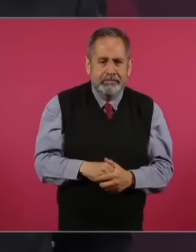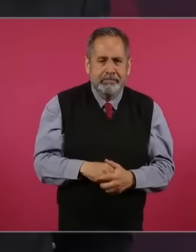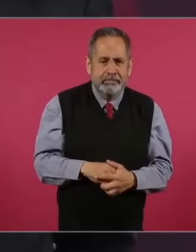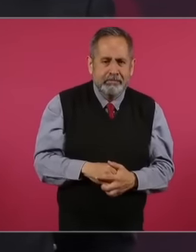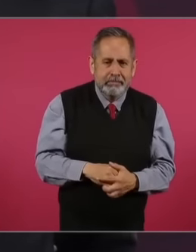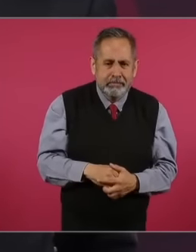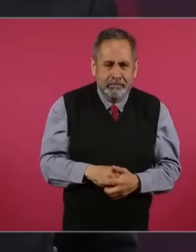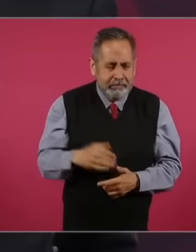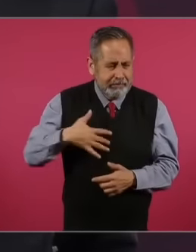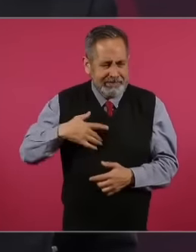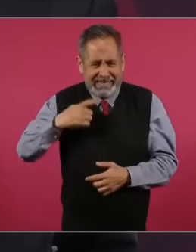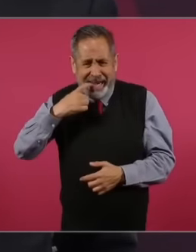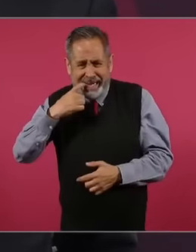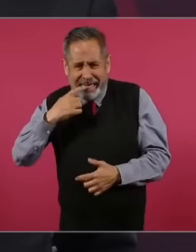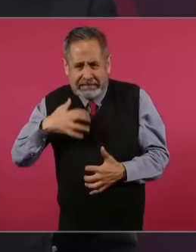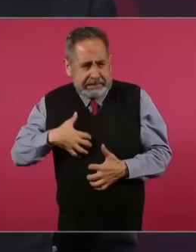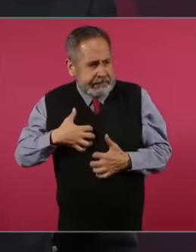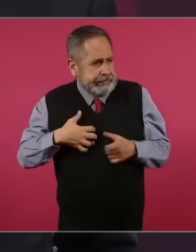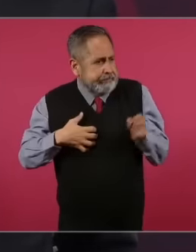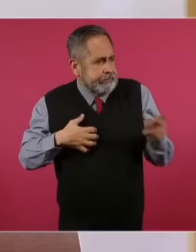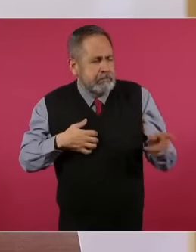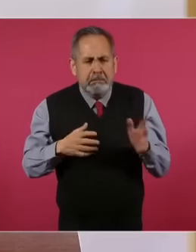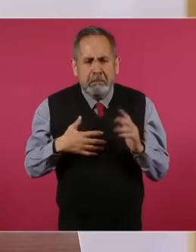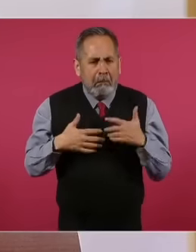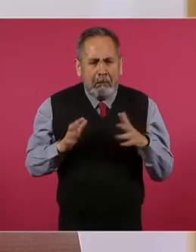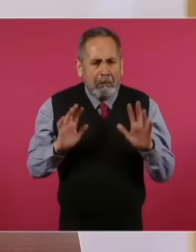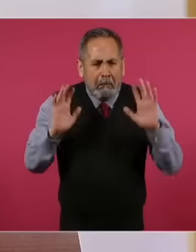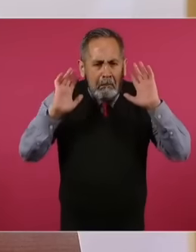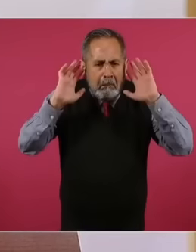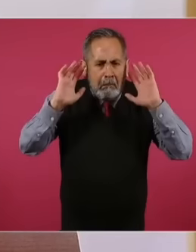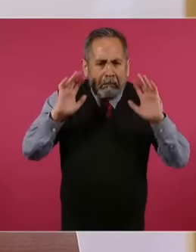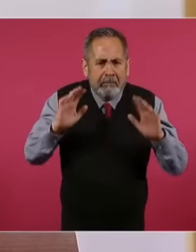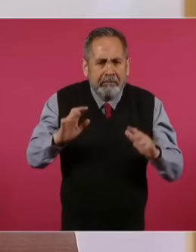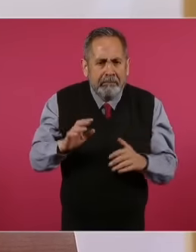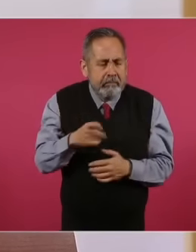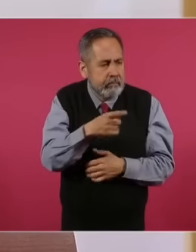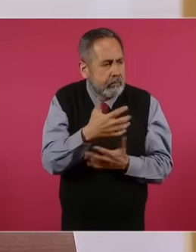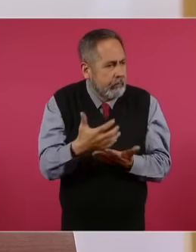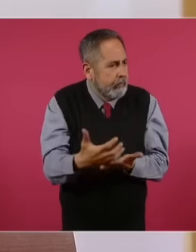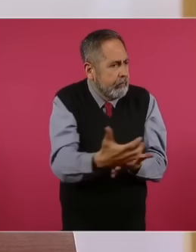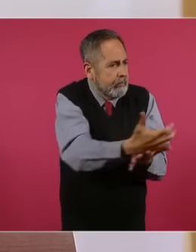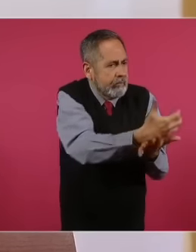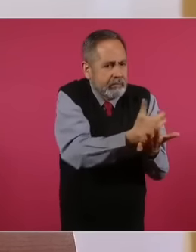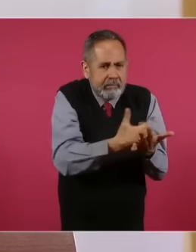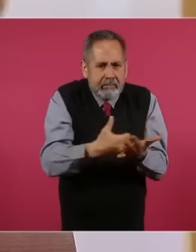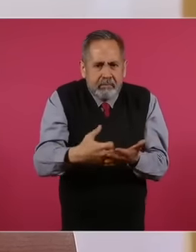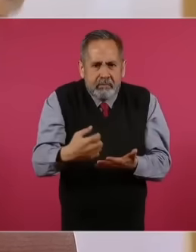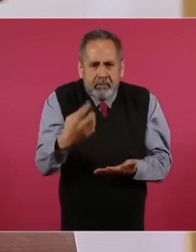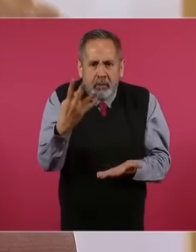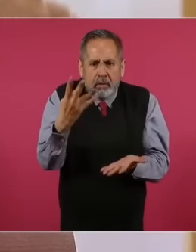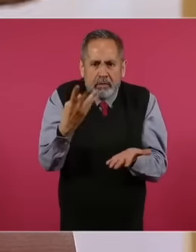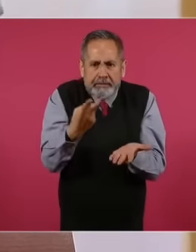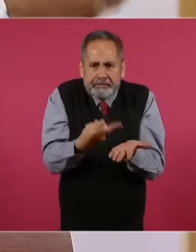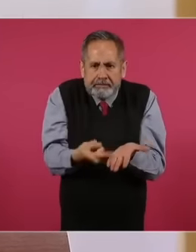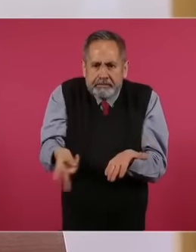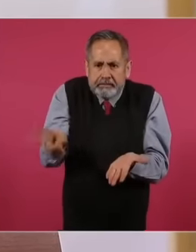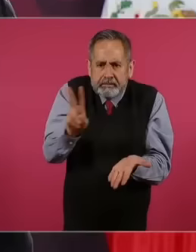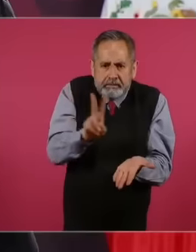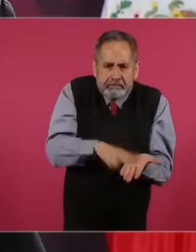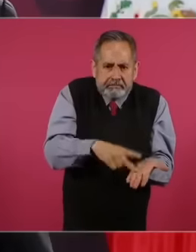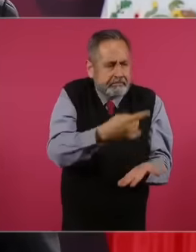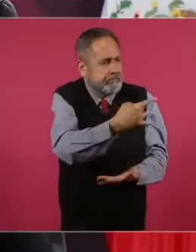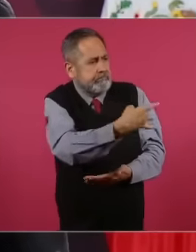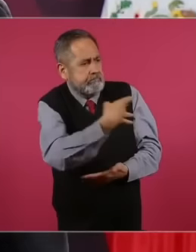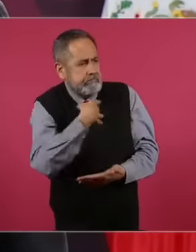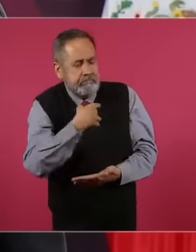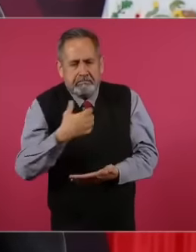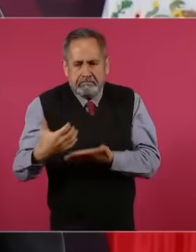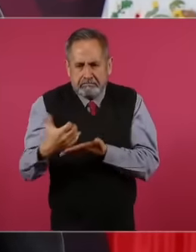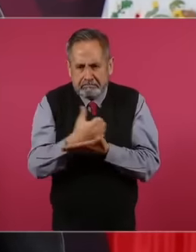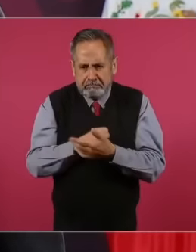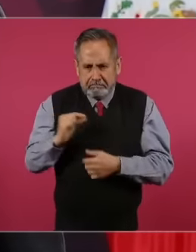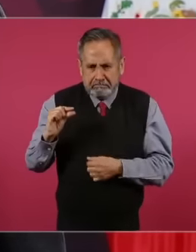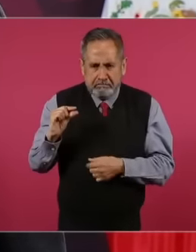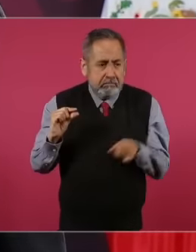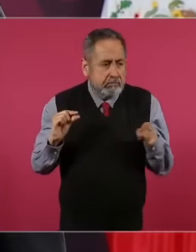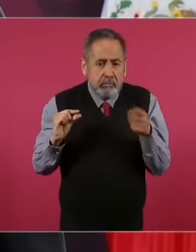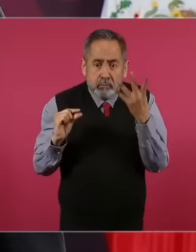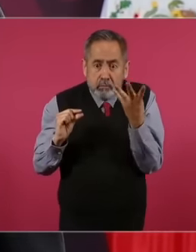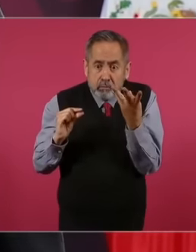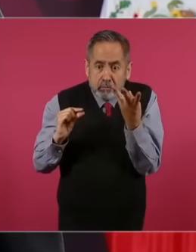jealous, but they earn four times more than the president